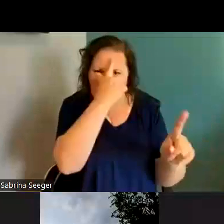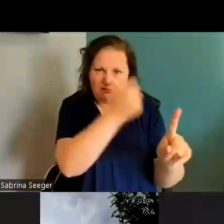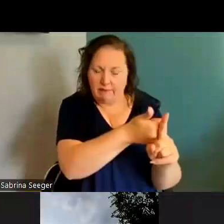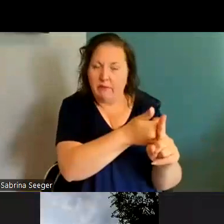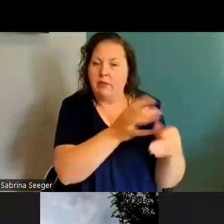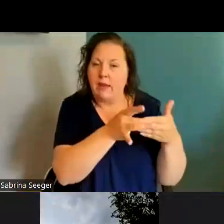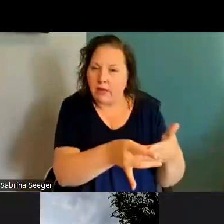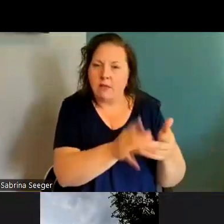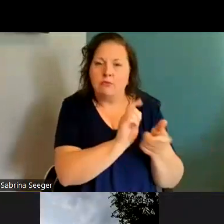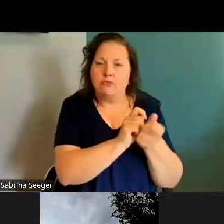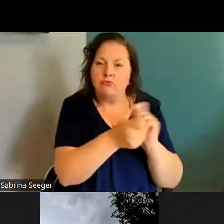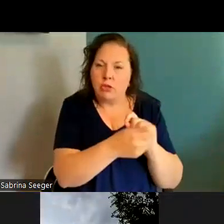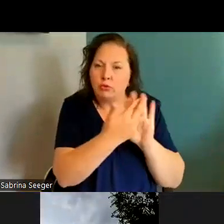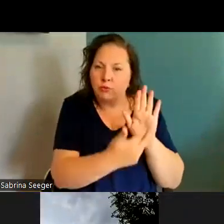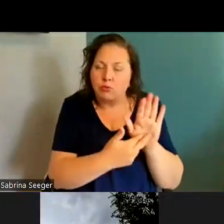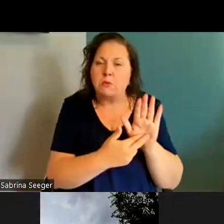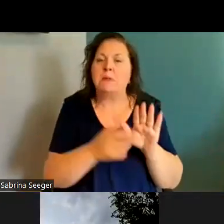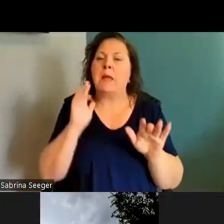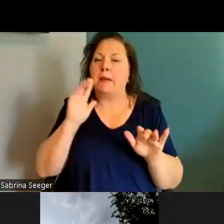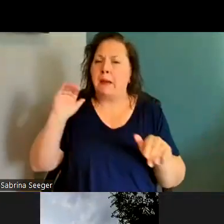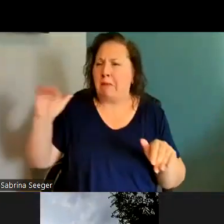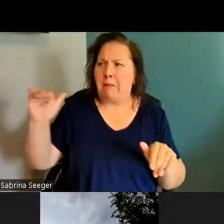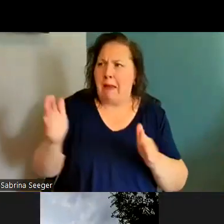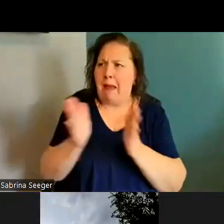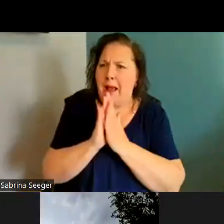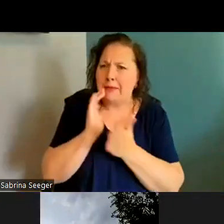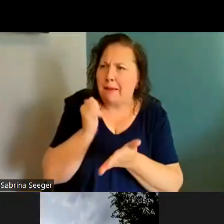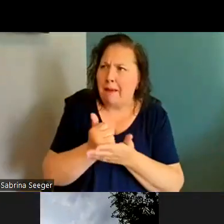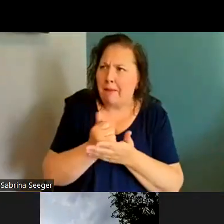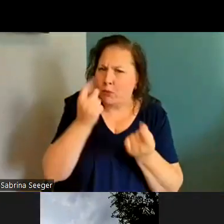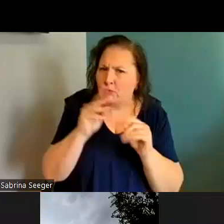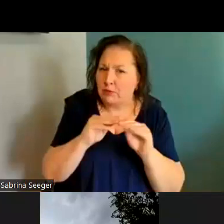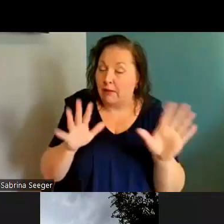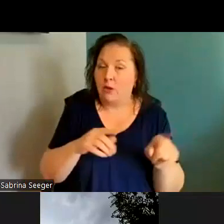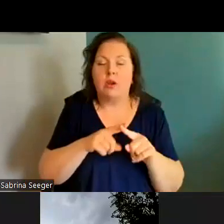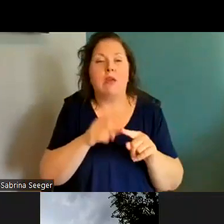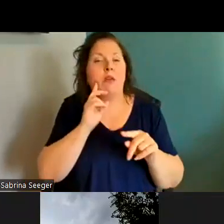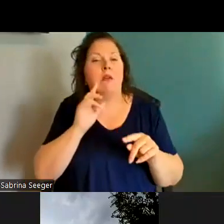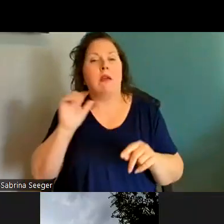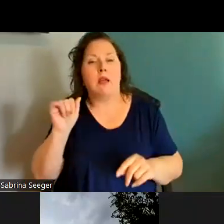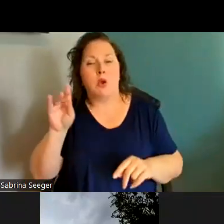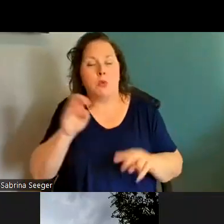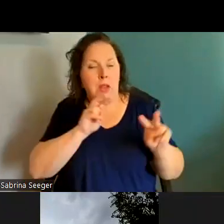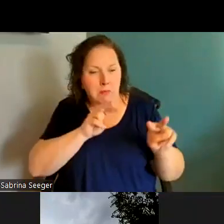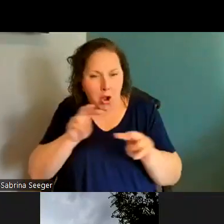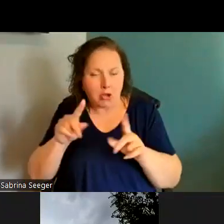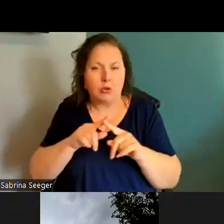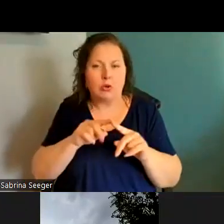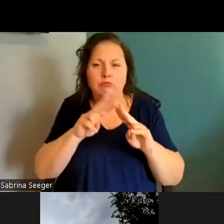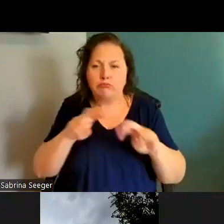to us for technical assistance. The AOE does monitor and look at IEPs. Determining adverse